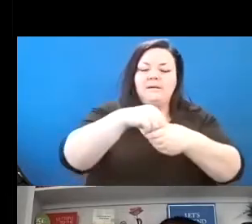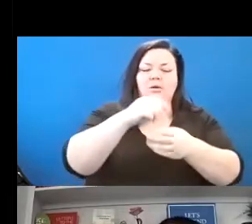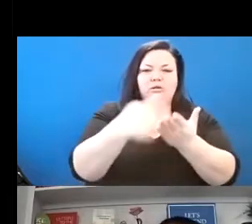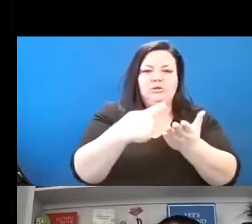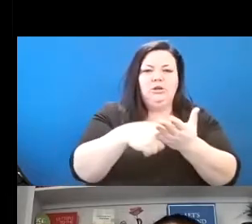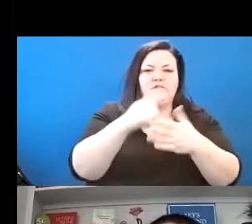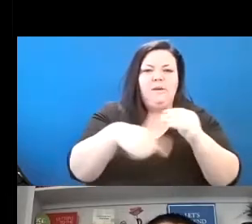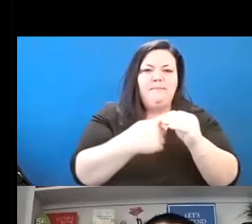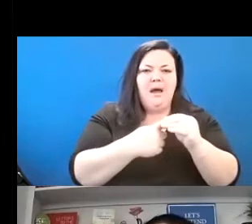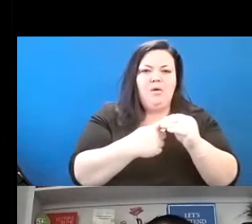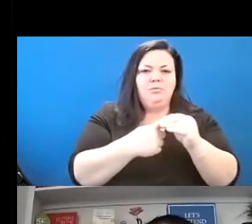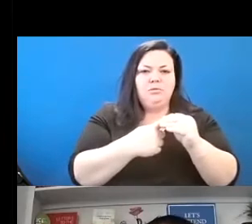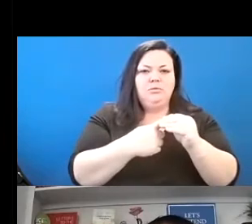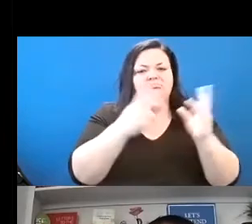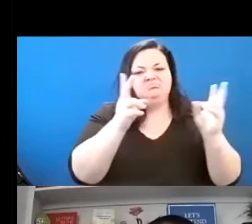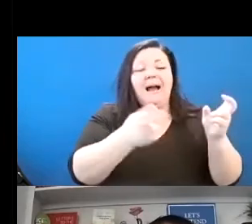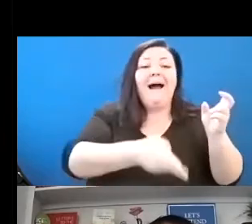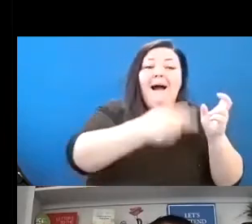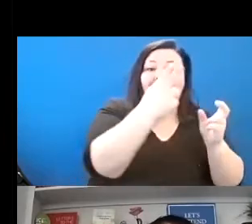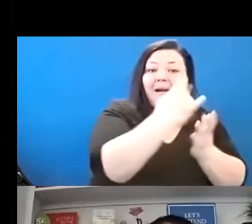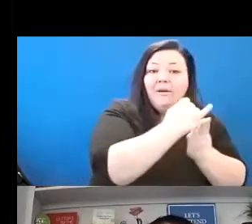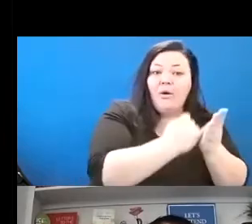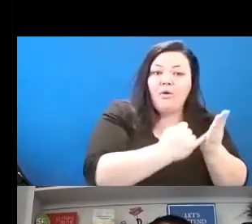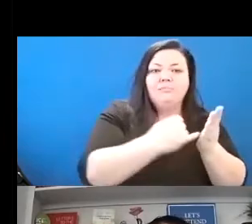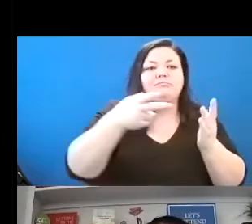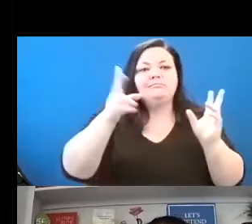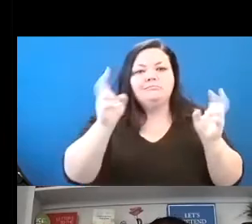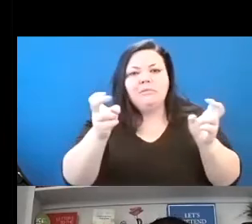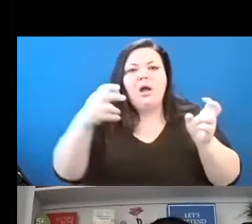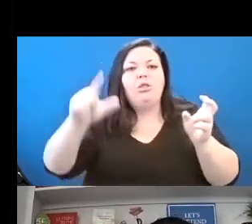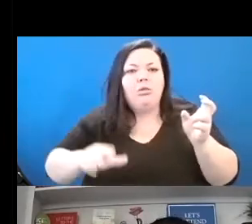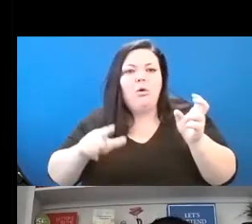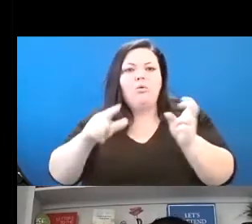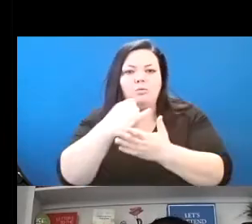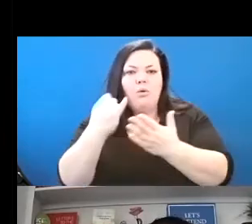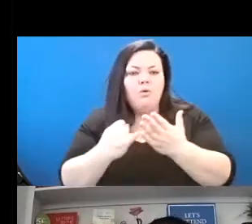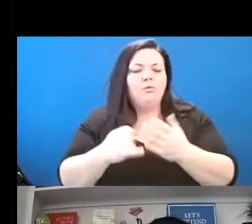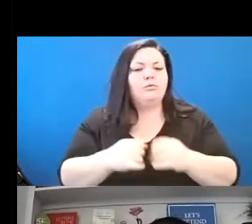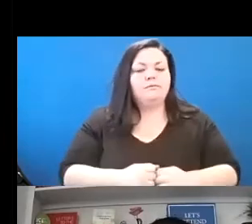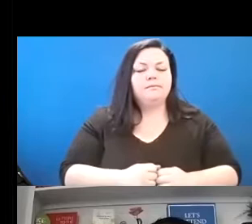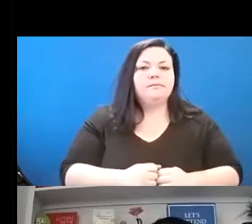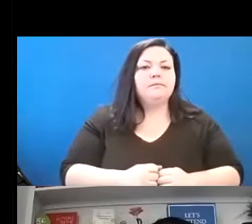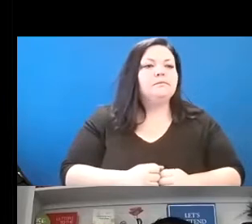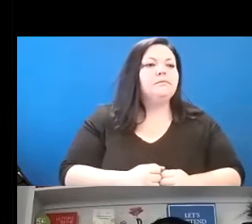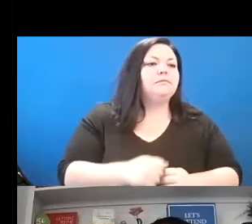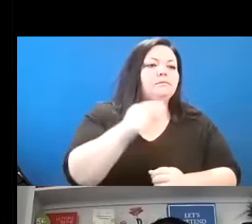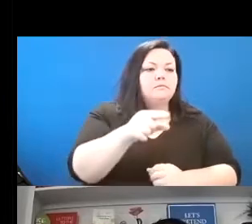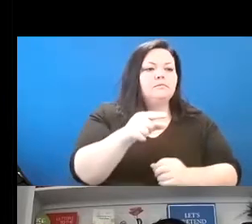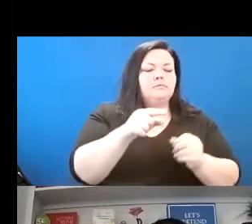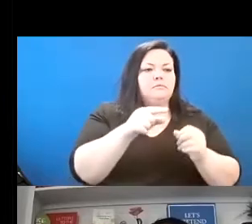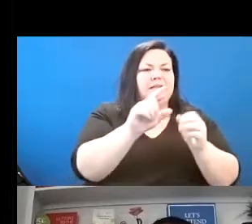versus low art so i pulled this article on high versus blue art which i recommend you